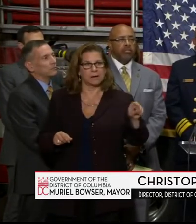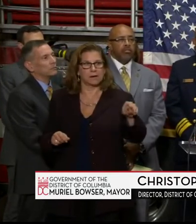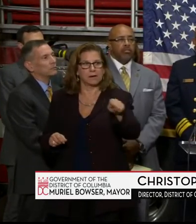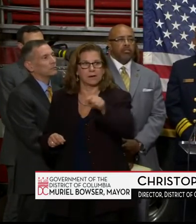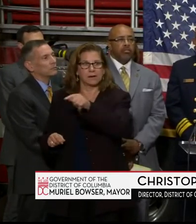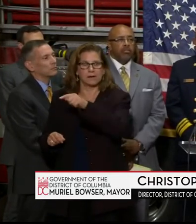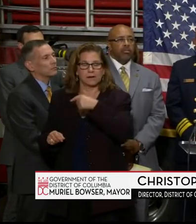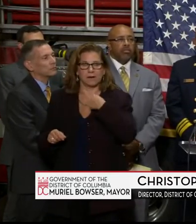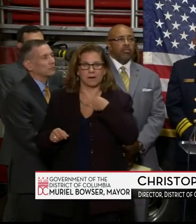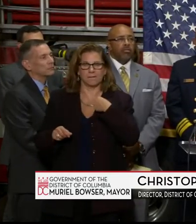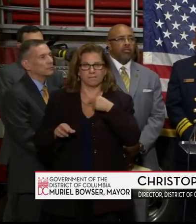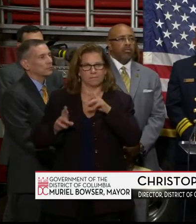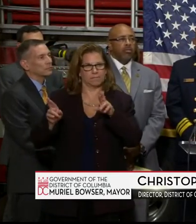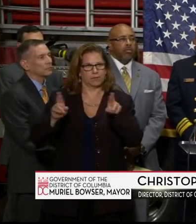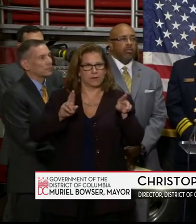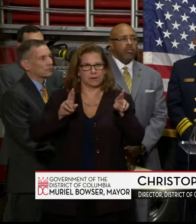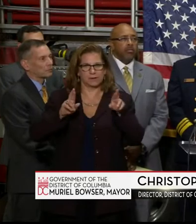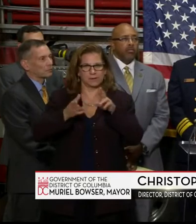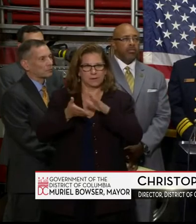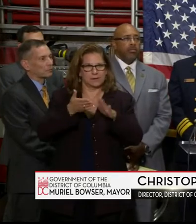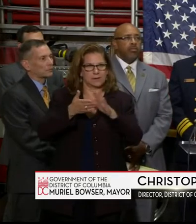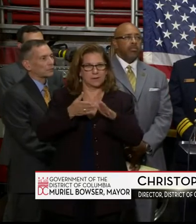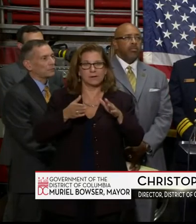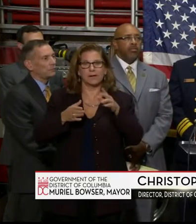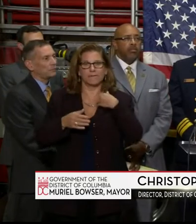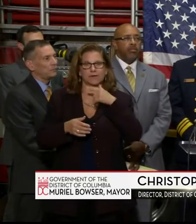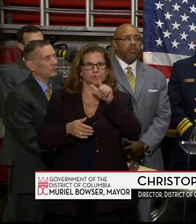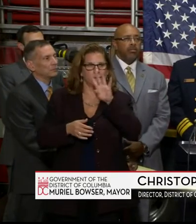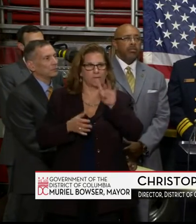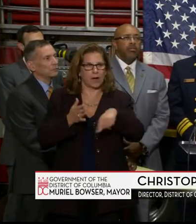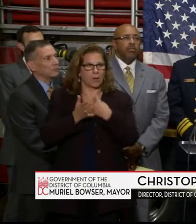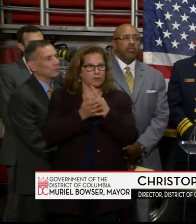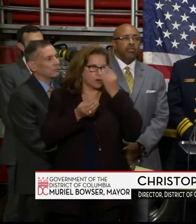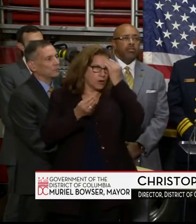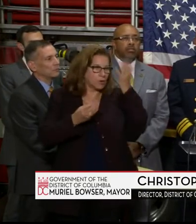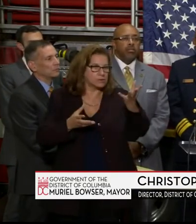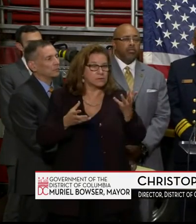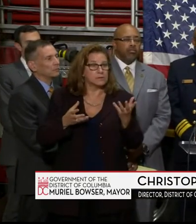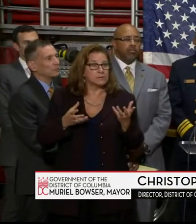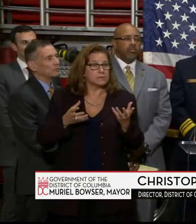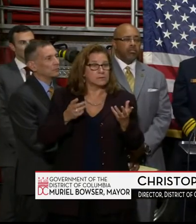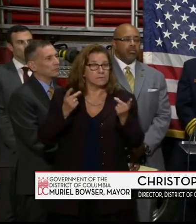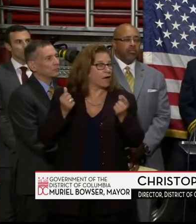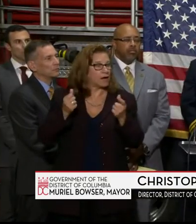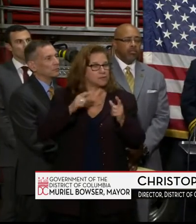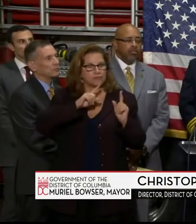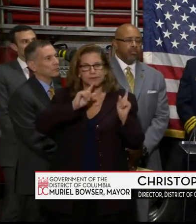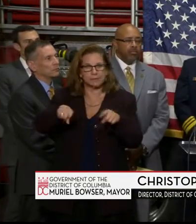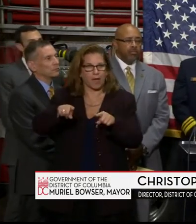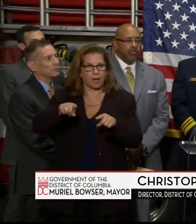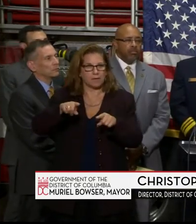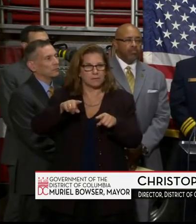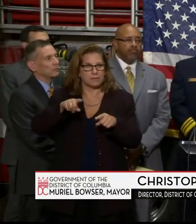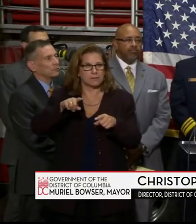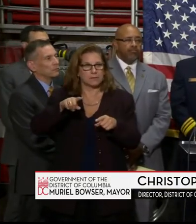ANY POTENTIAL FLOODING THAT WILL HAPPEN IN THAT AREA. IT TAKES ABOUT FOUR HOURS TO ERECT THE LEVY SO WE FEEL WE